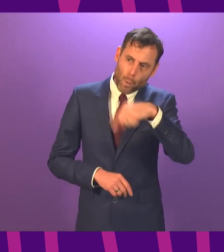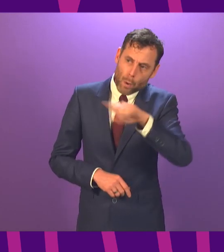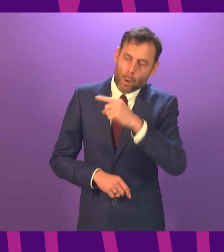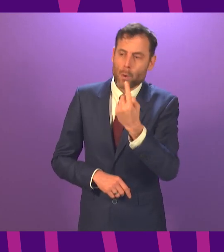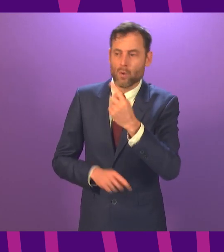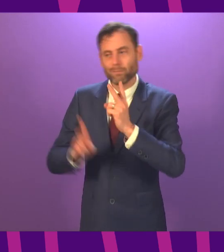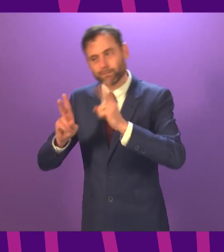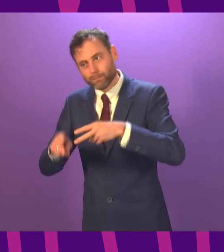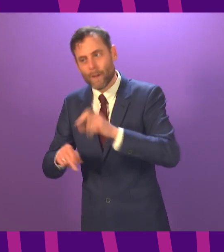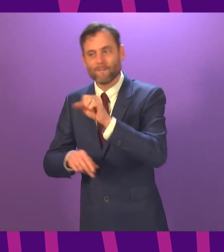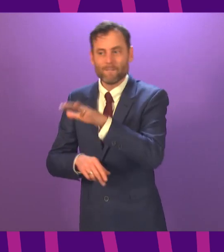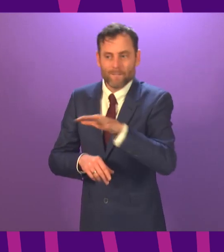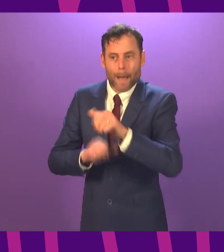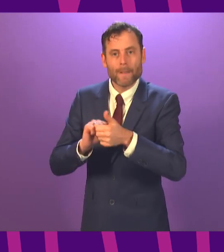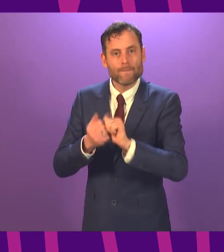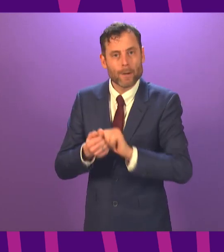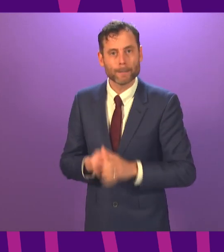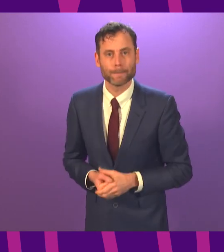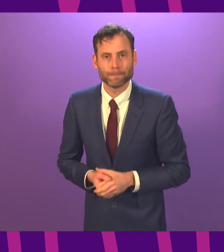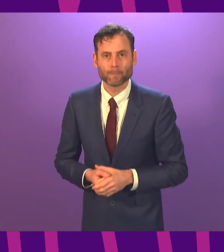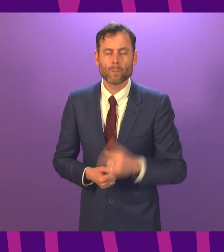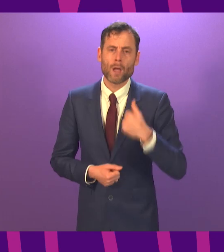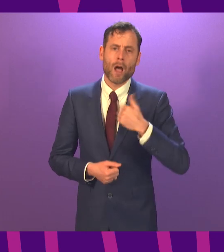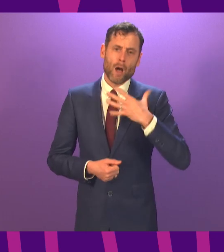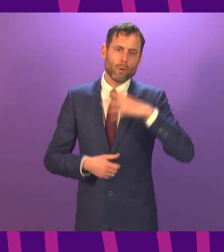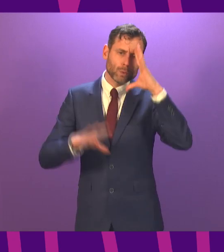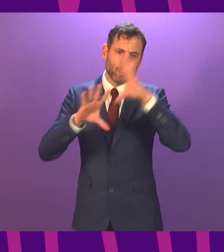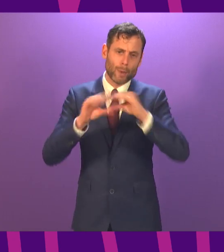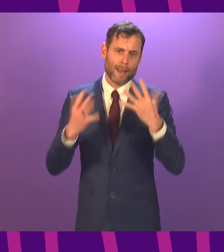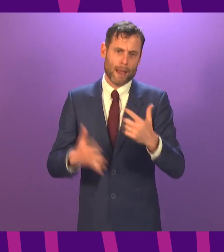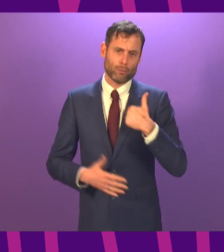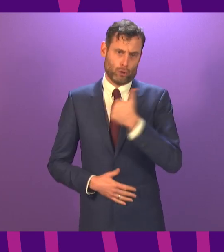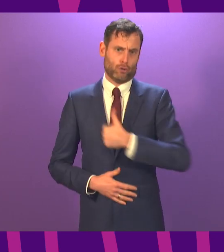Before I go any further today, I take this opportunity to say how sorry I am for my breach